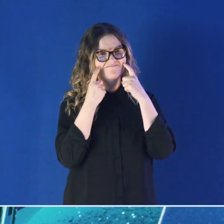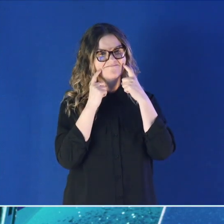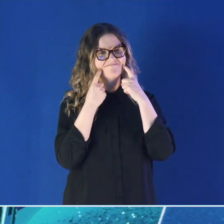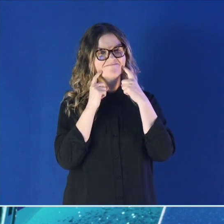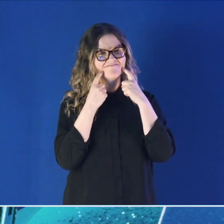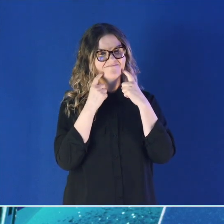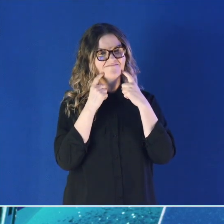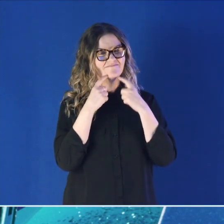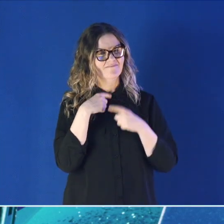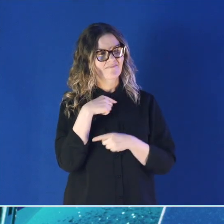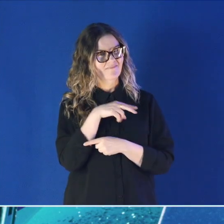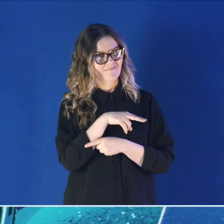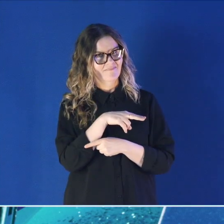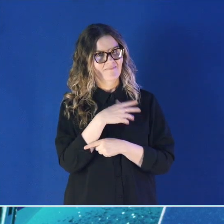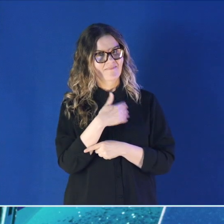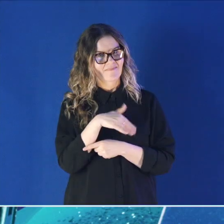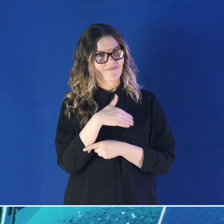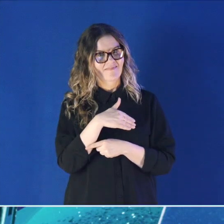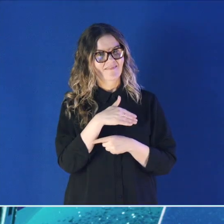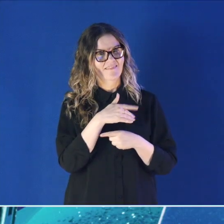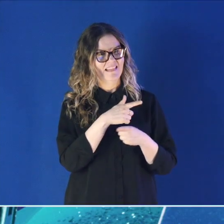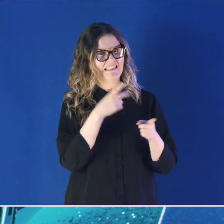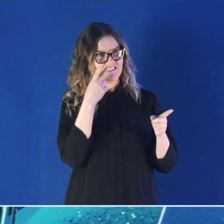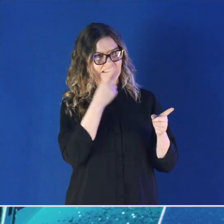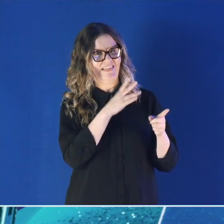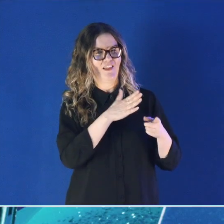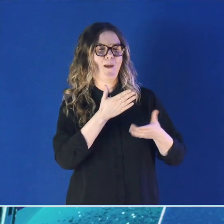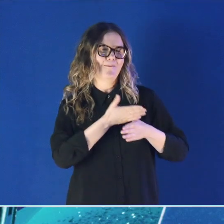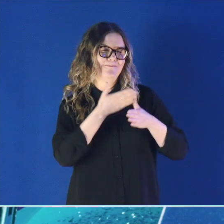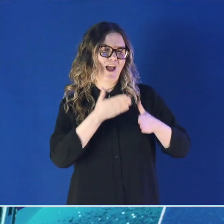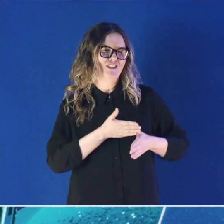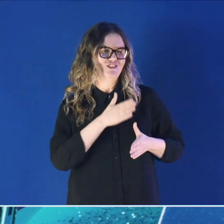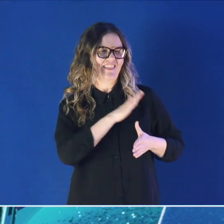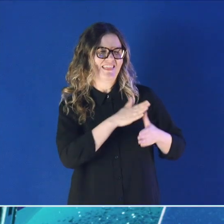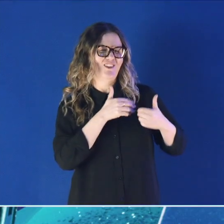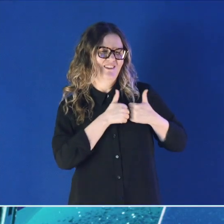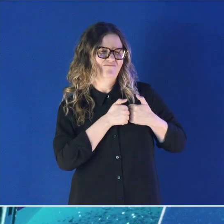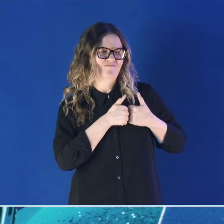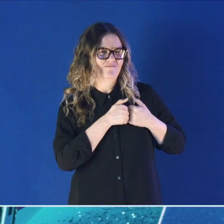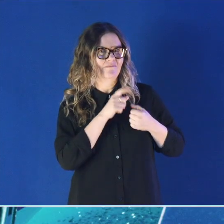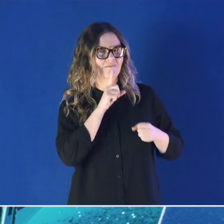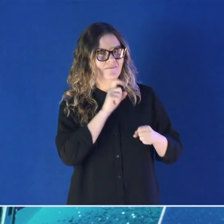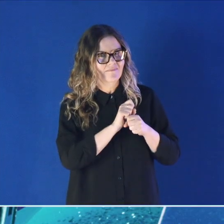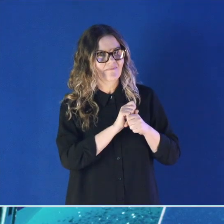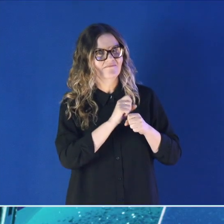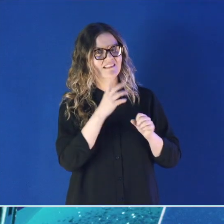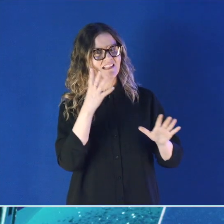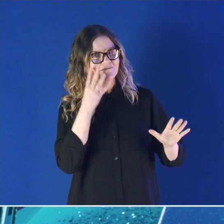And they were just so, the smile on that face was priceless. It just warms the heart.